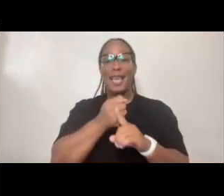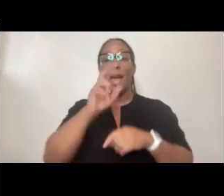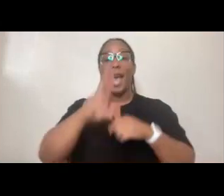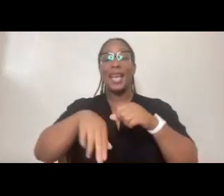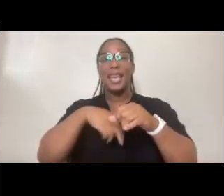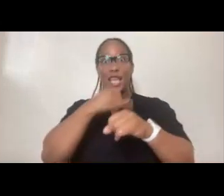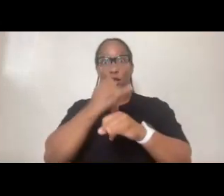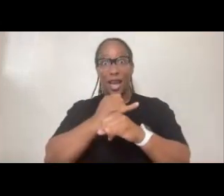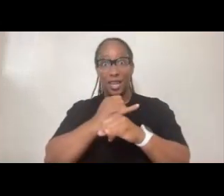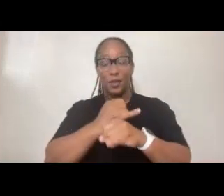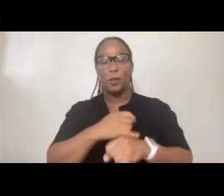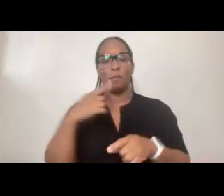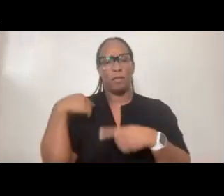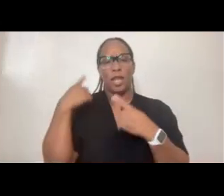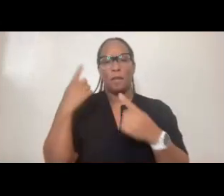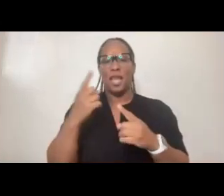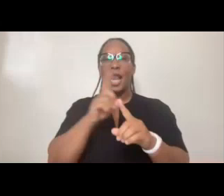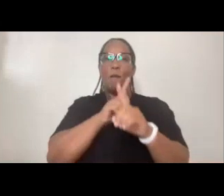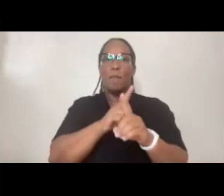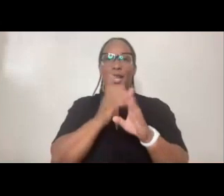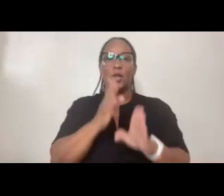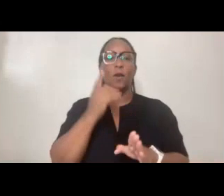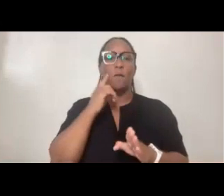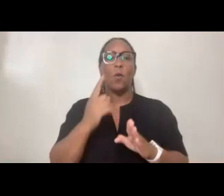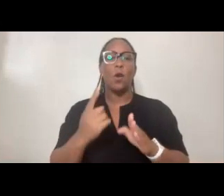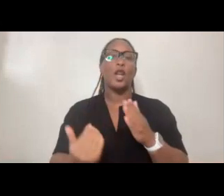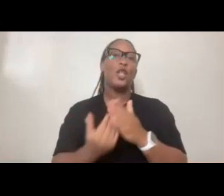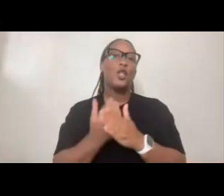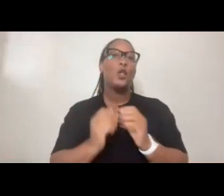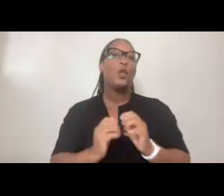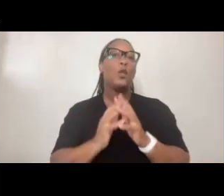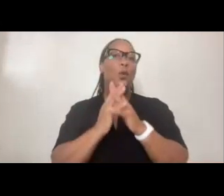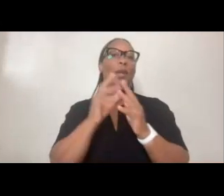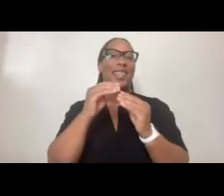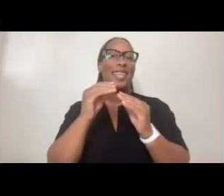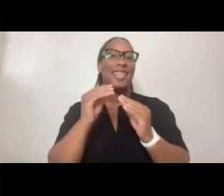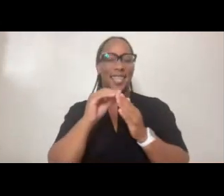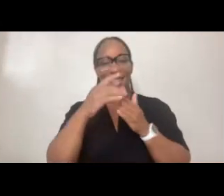International and has long been a mentor for emerging leaders in aging.